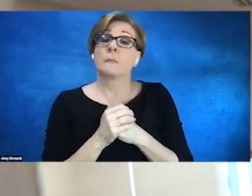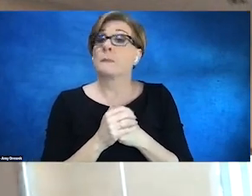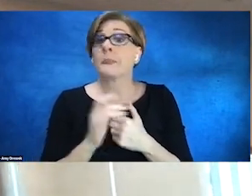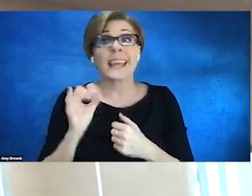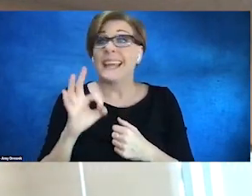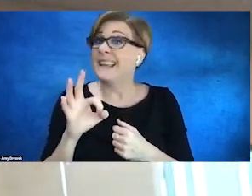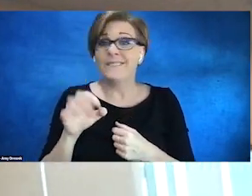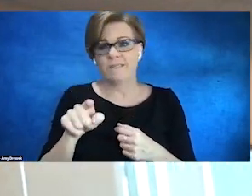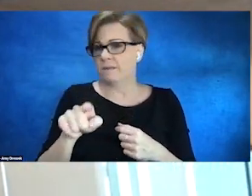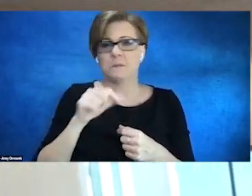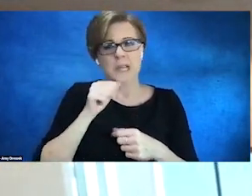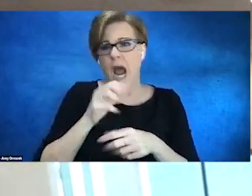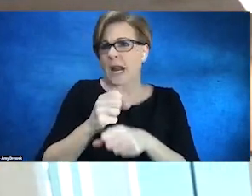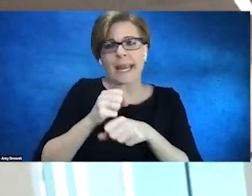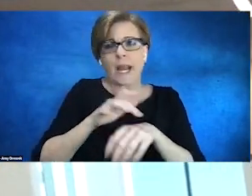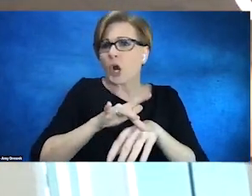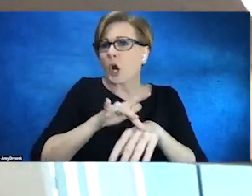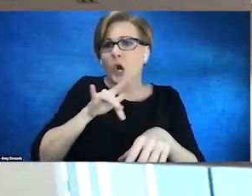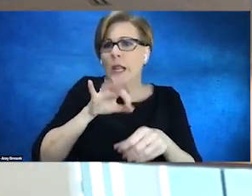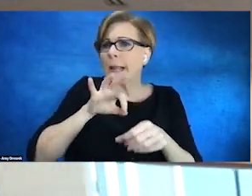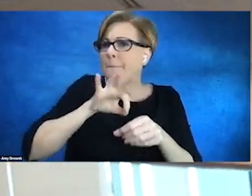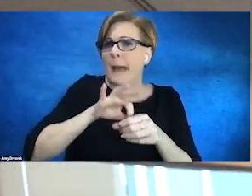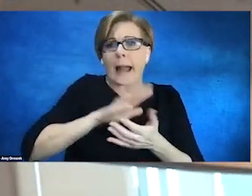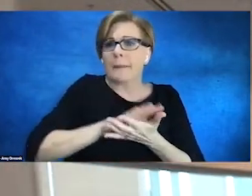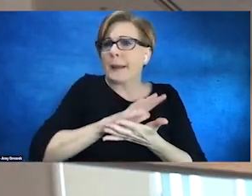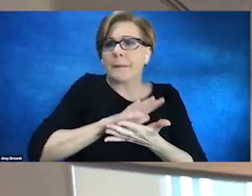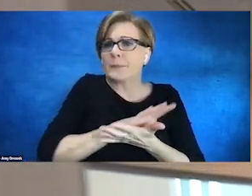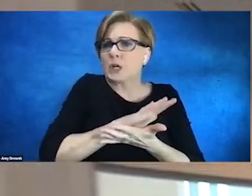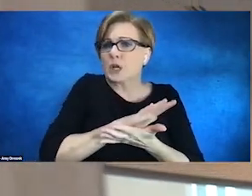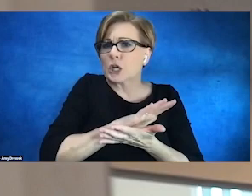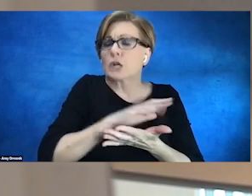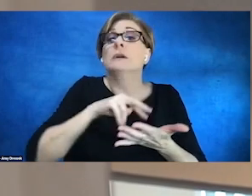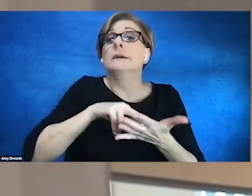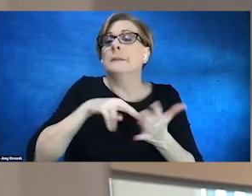So, if you aren't an early ballot recipient and aren't bringing that to drop it off in a voting